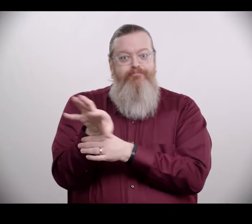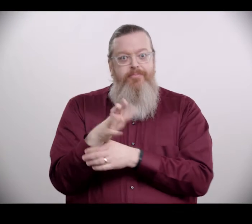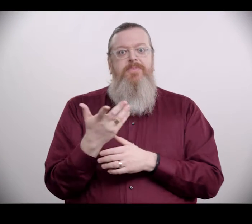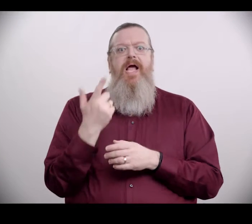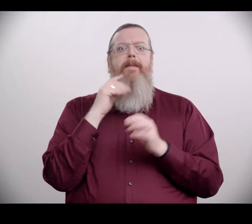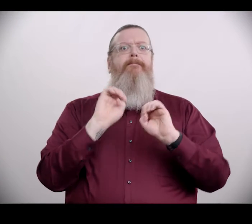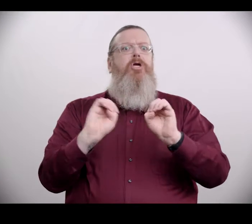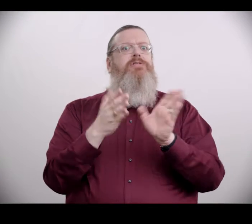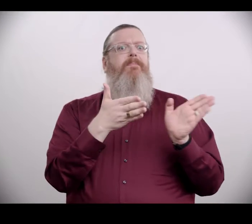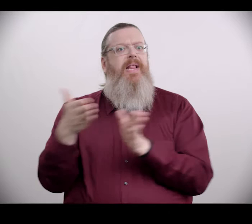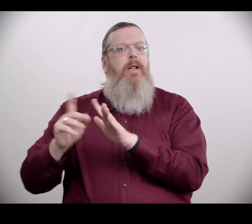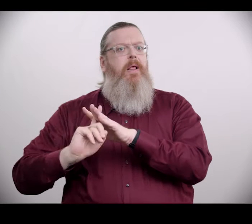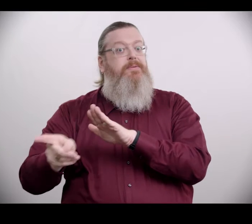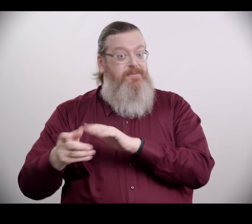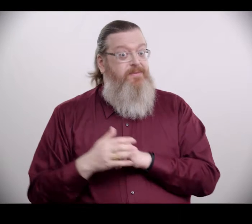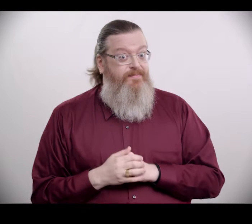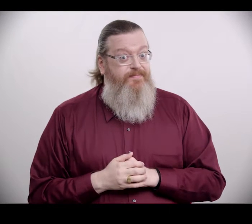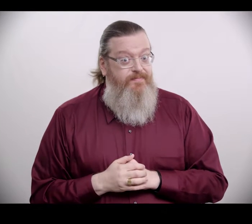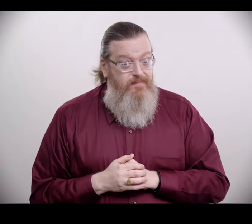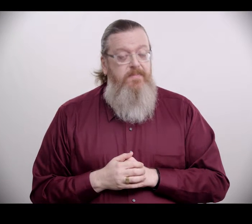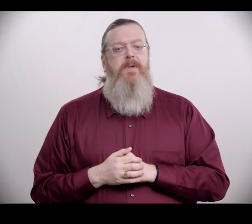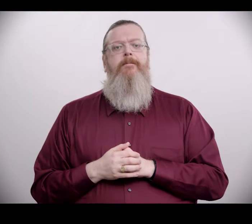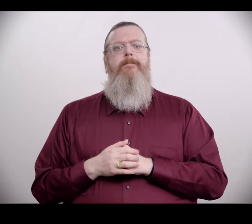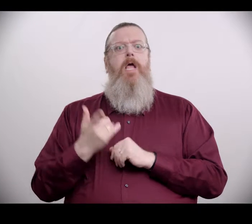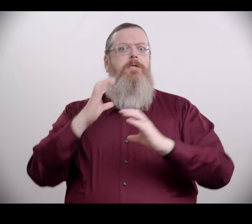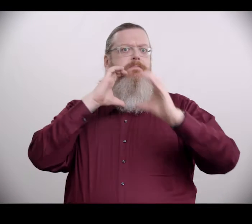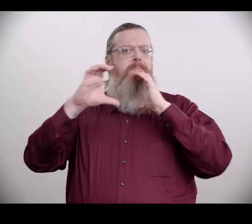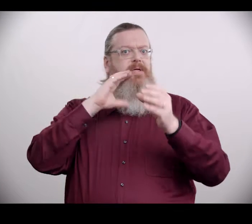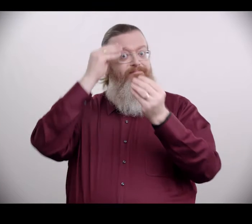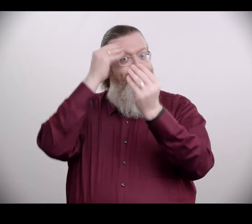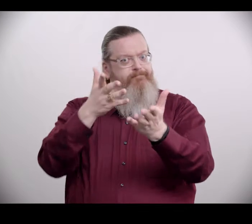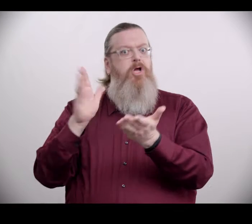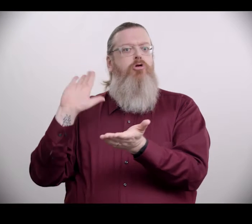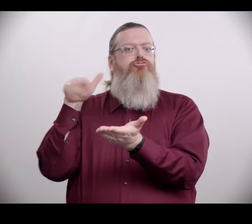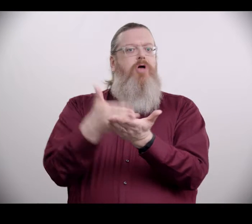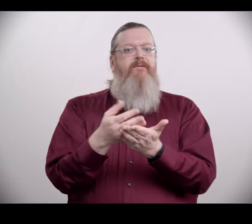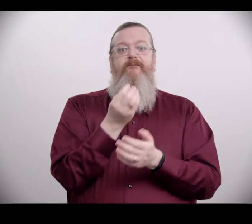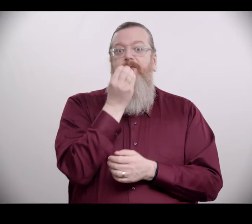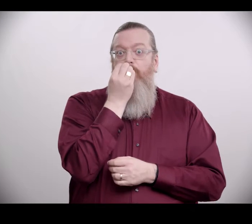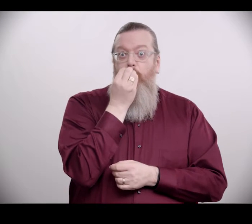· Communicating the arrival